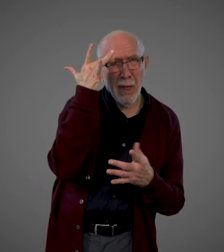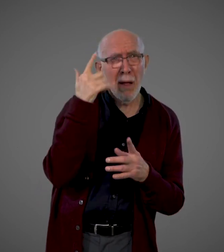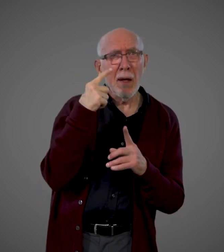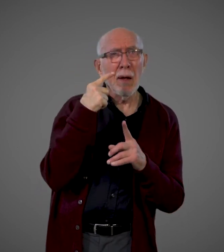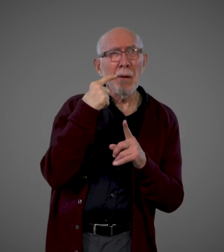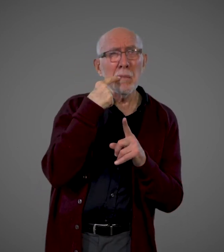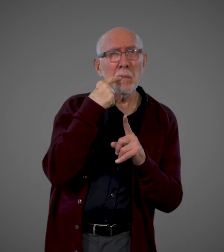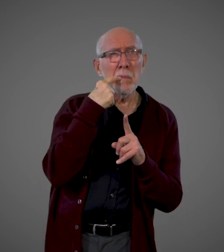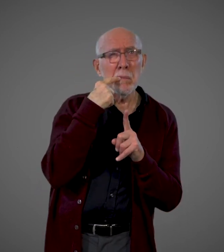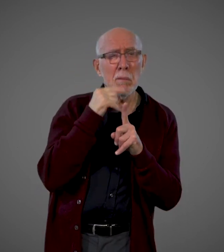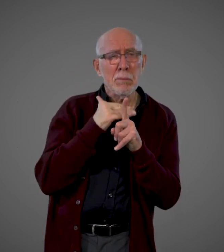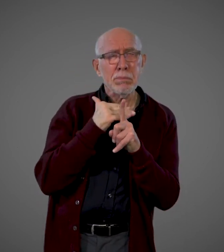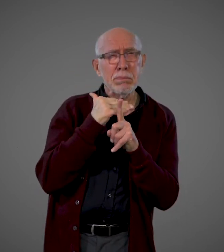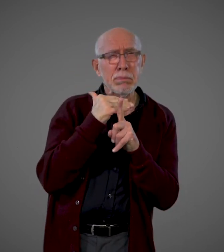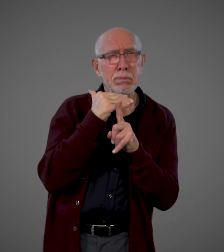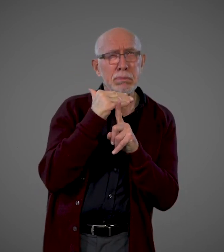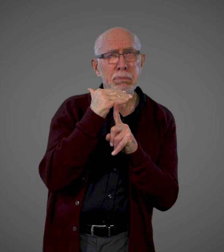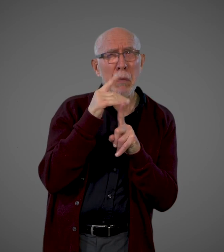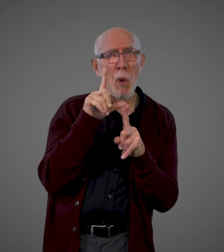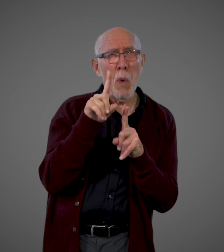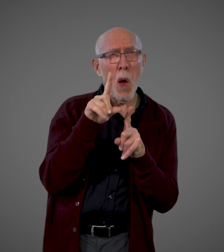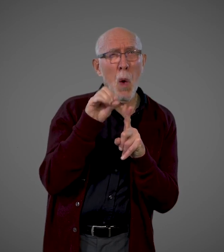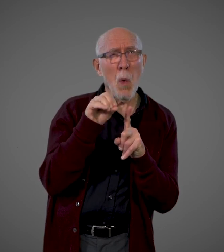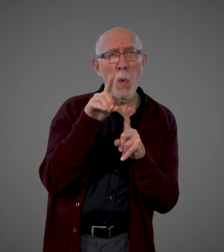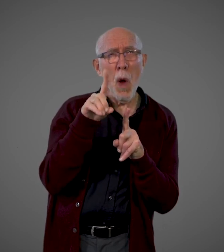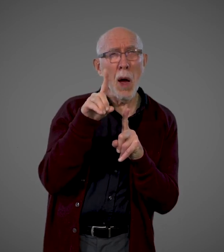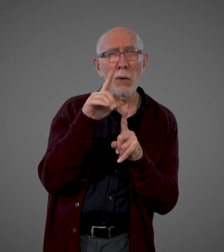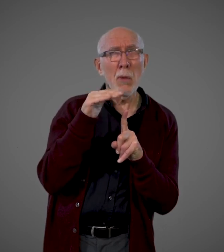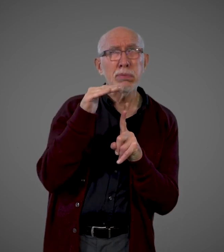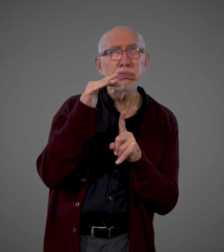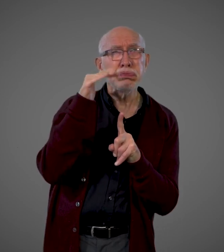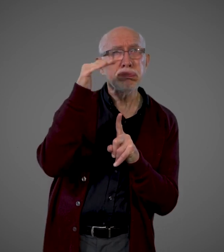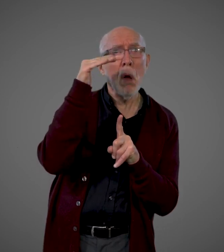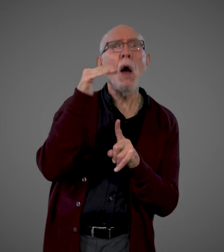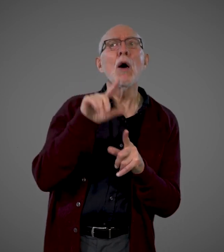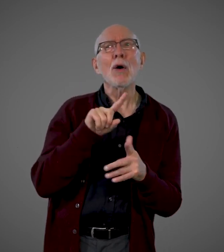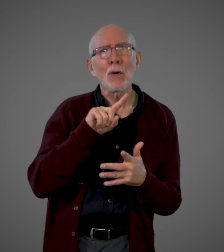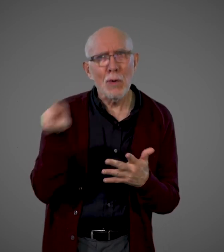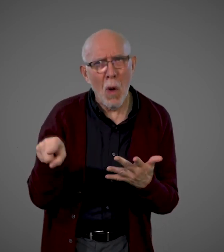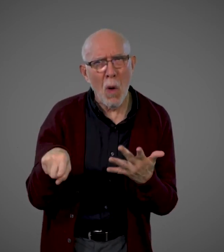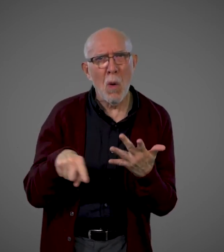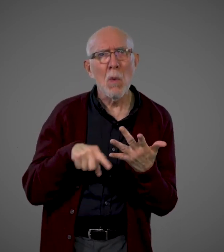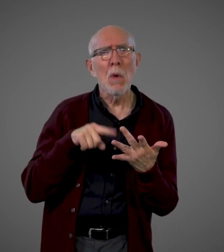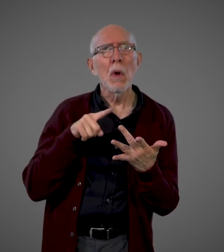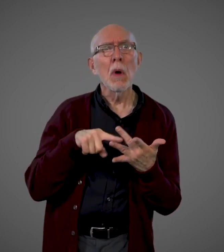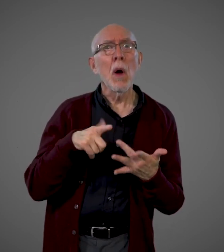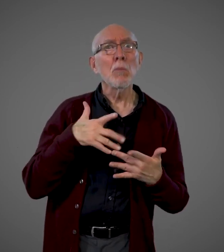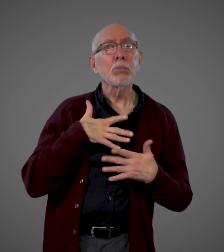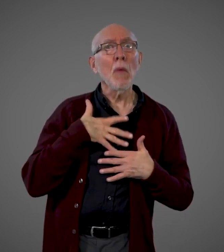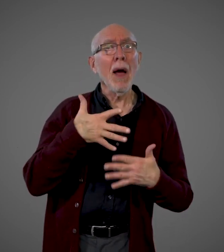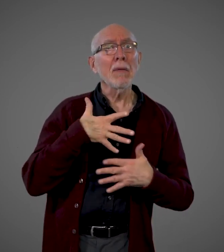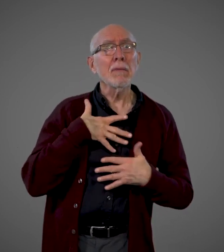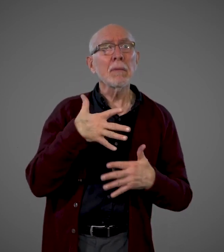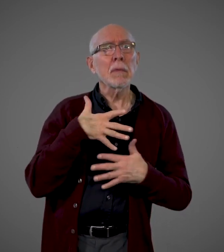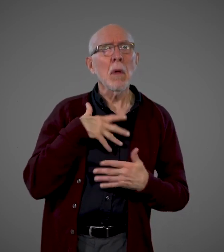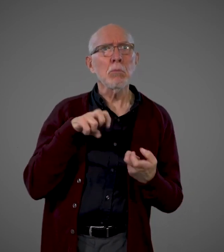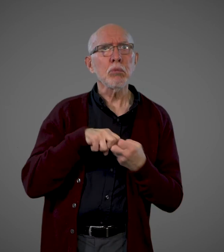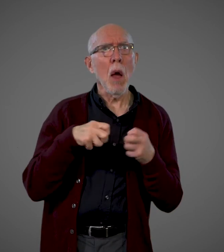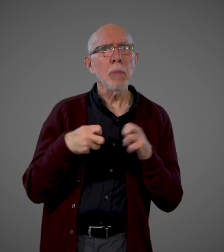If you start to have problems breathing.